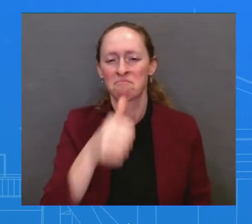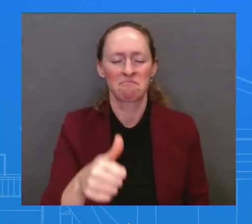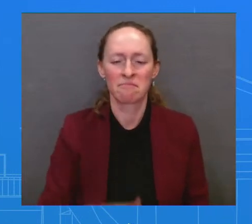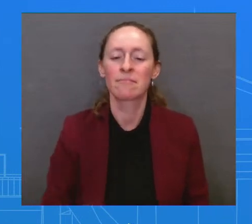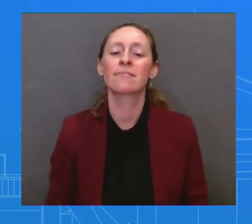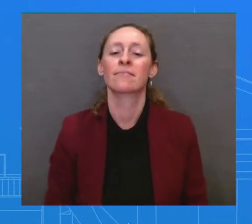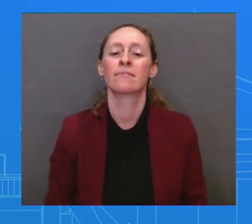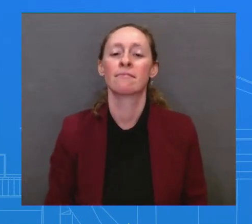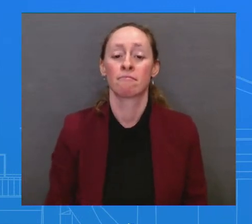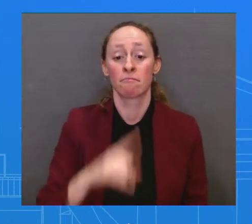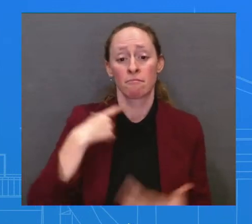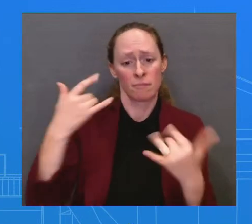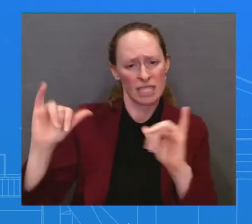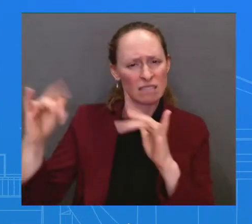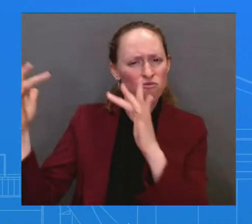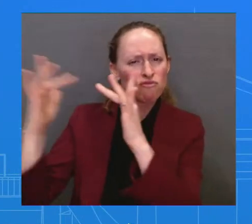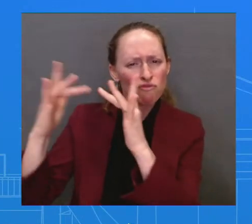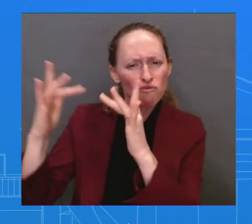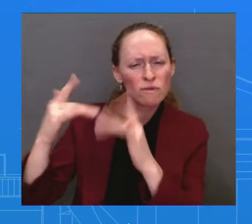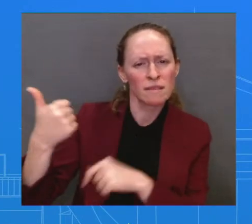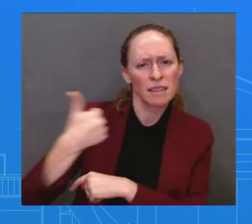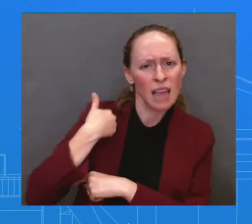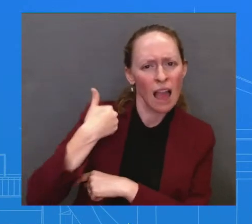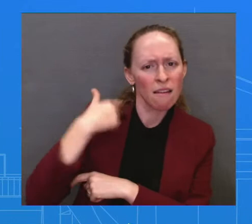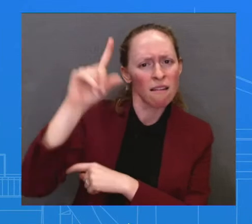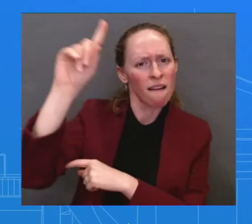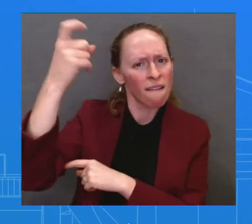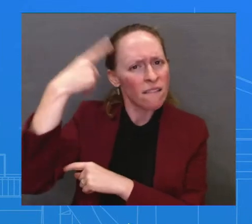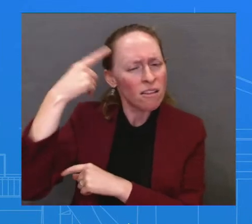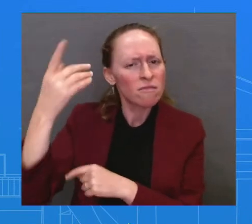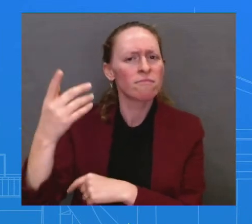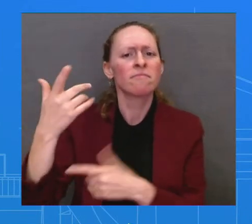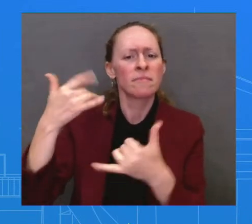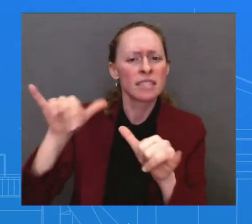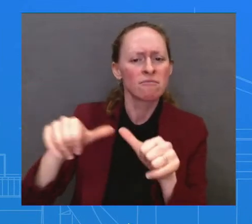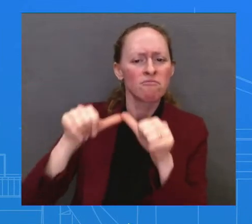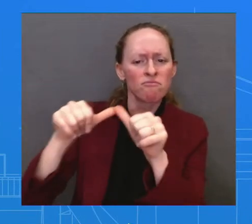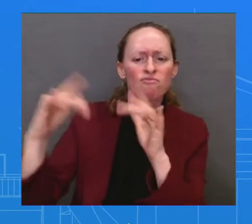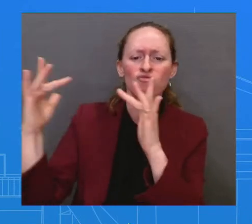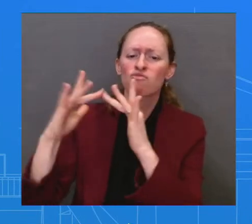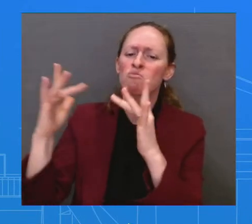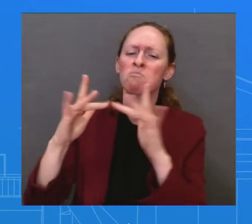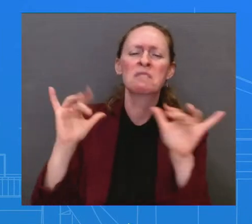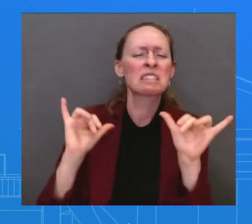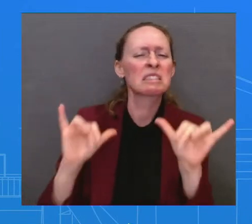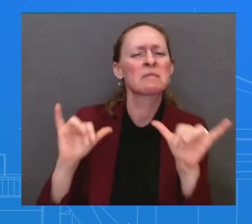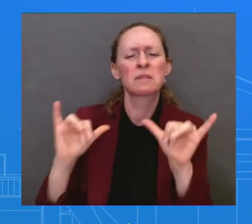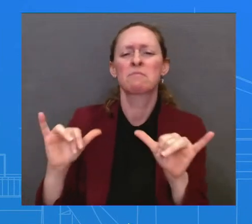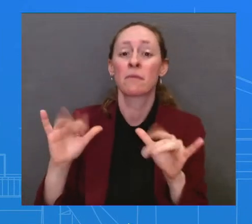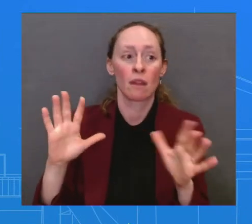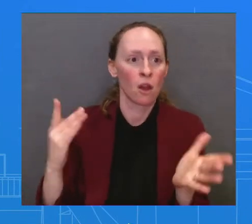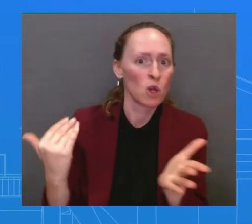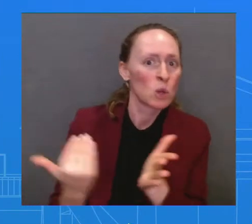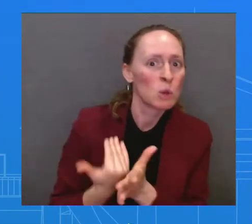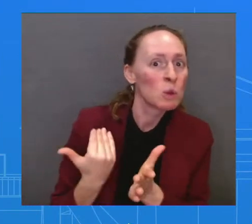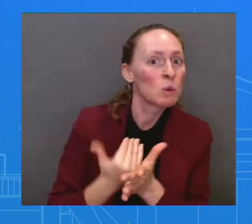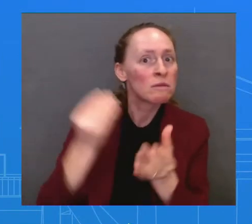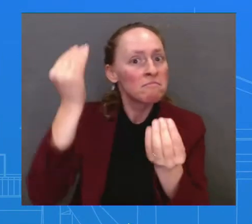And we will remain so as we go forward. And I do not have anything to announce about travel by the President to India in January or at any other time today.